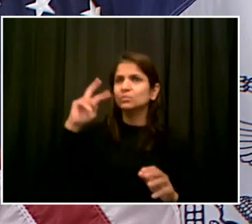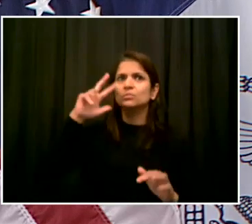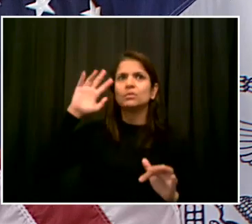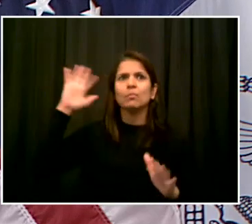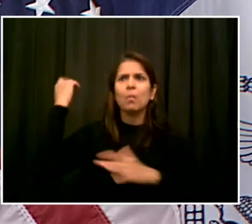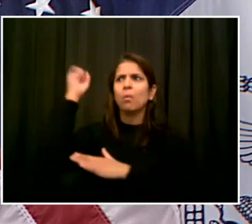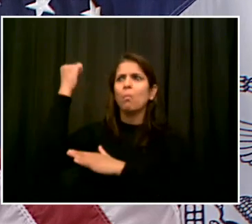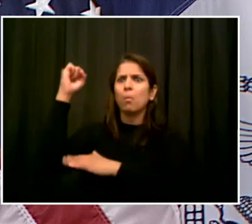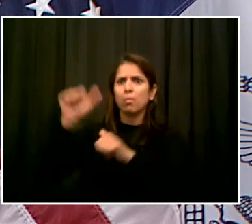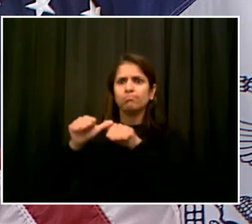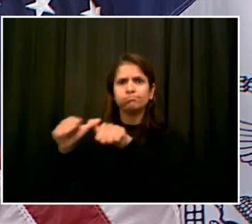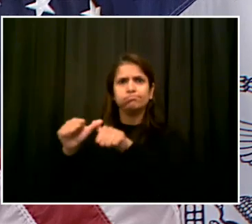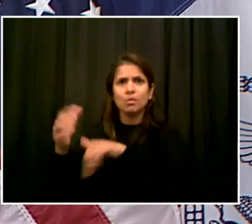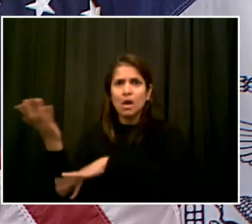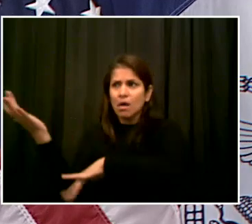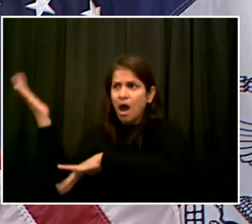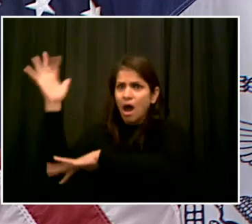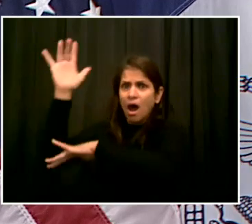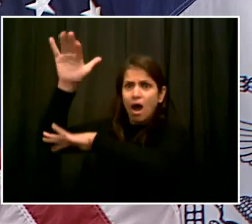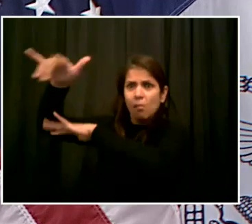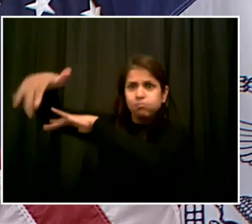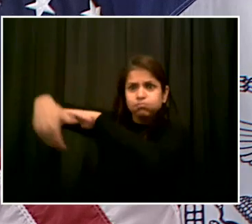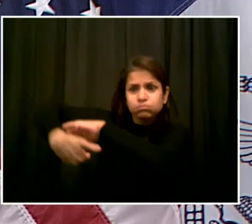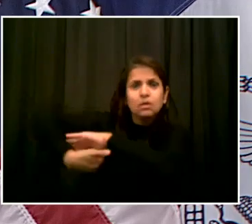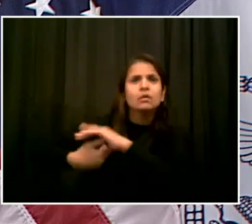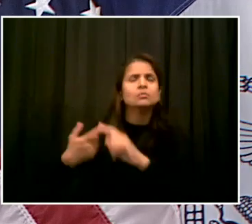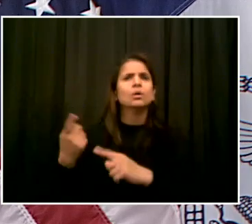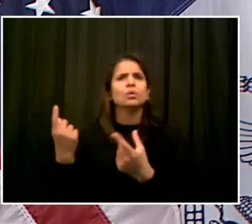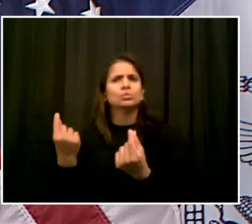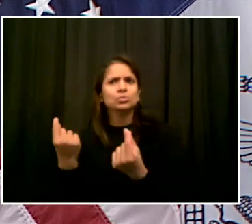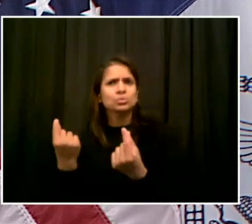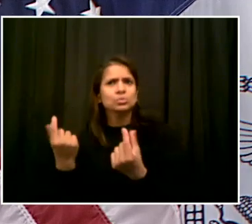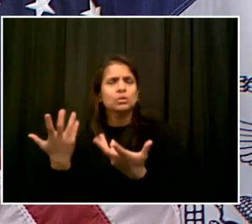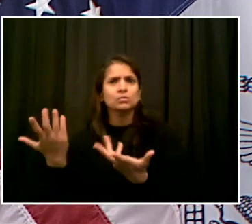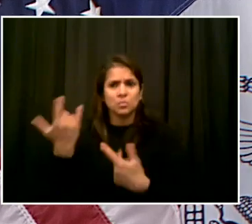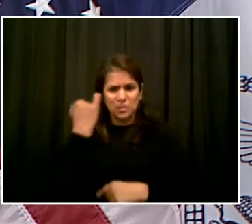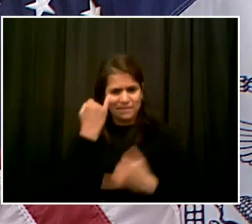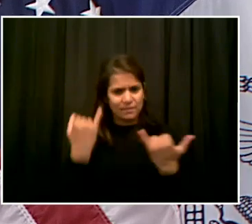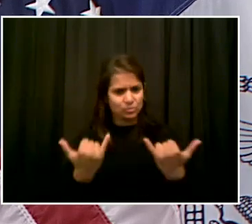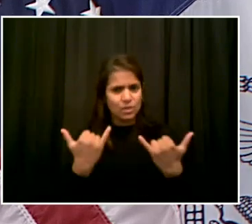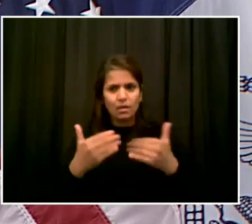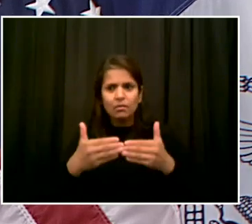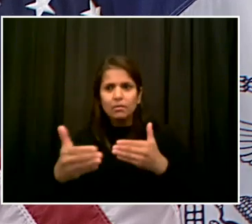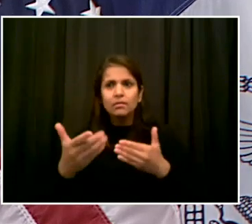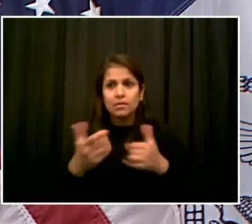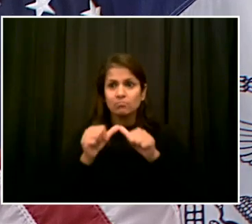IT WILL BE AN EXCUSE FOR THE CRACKDOWN, THANK YOU. I APPRECIATE